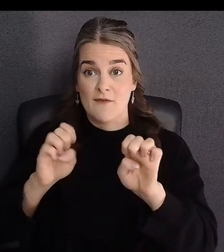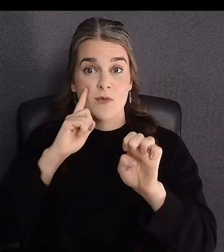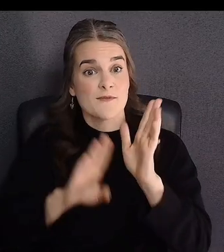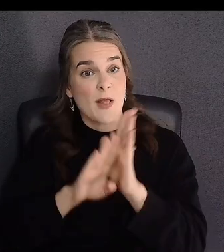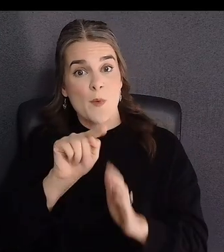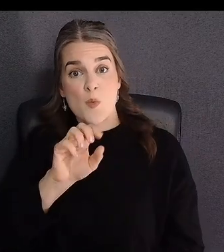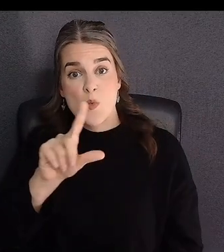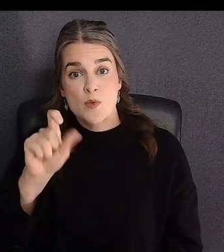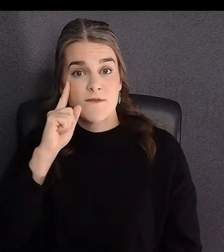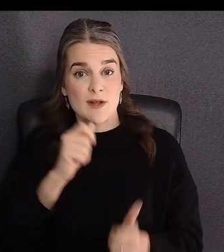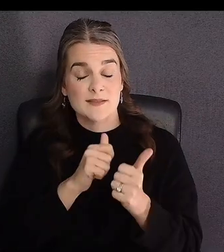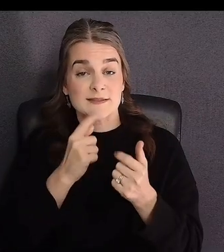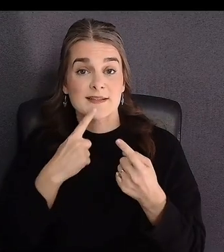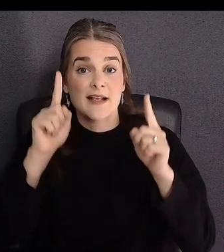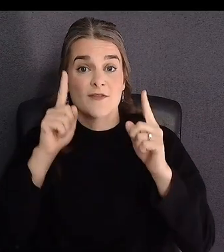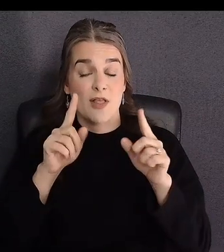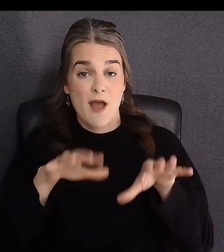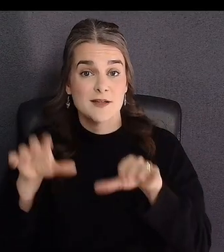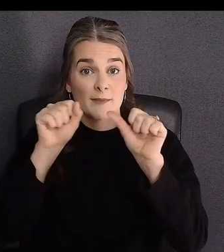for successful adoption of remote supports